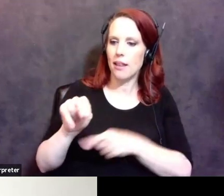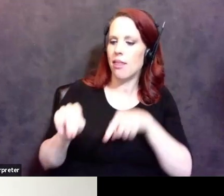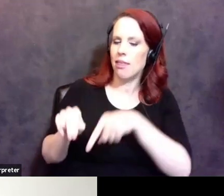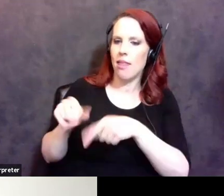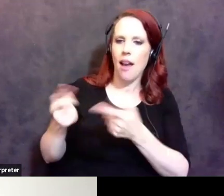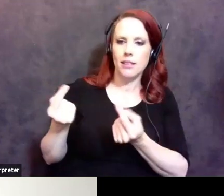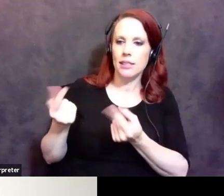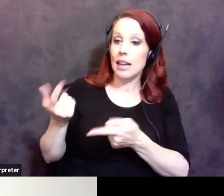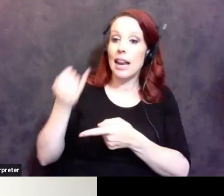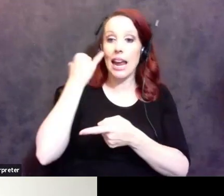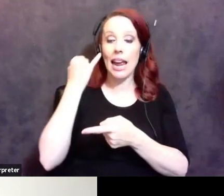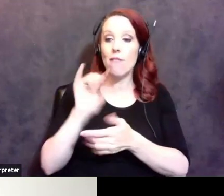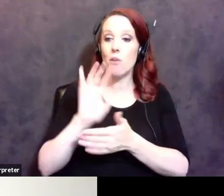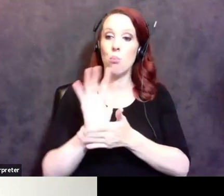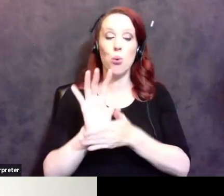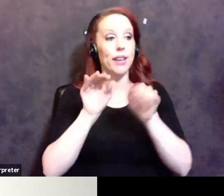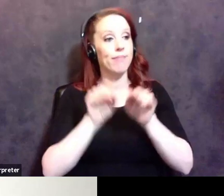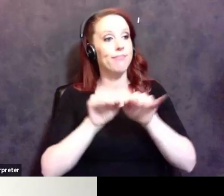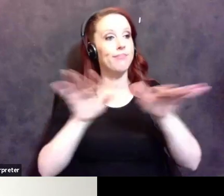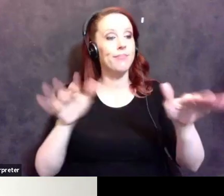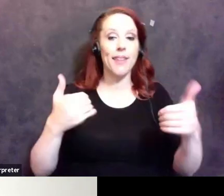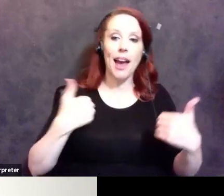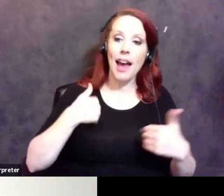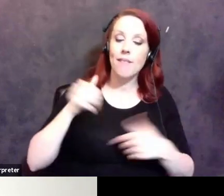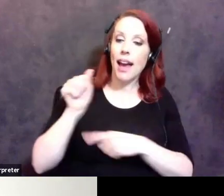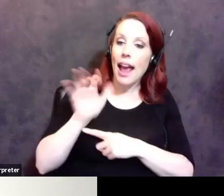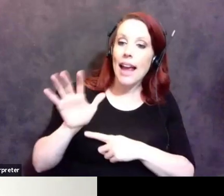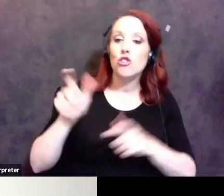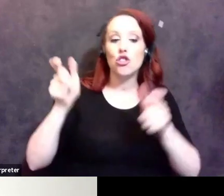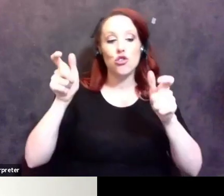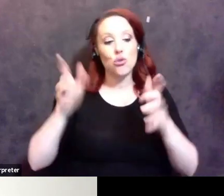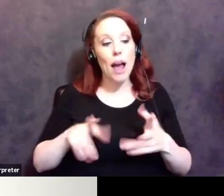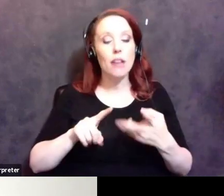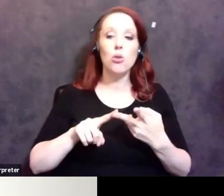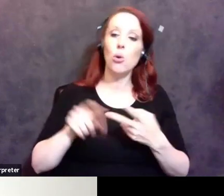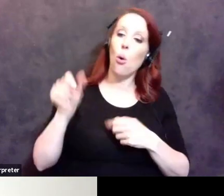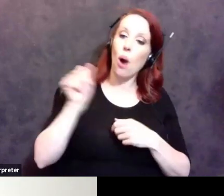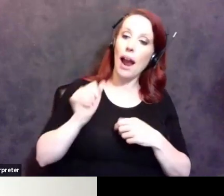came out that either had an Asian director or someone in the cast, they would pool together